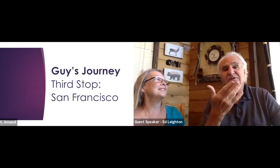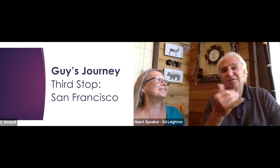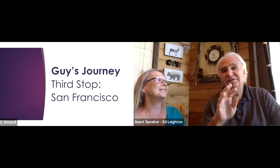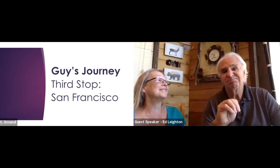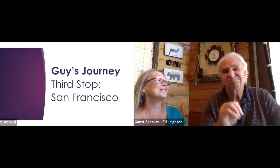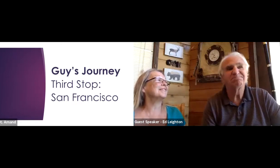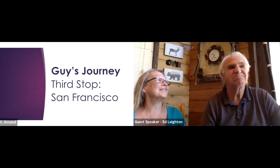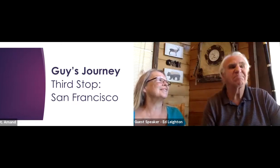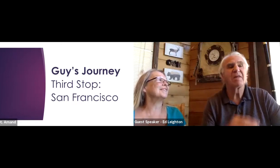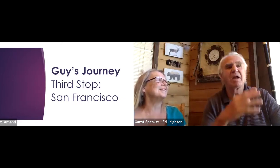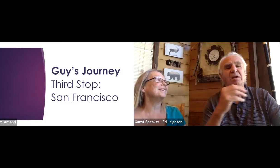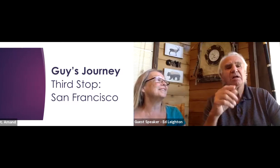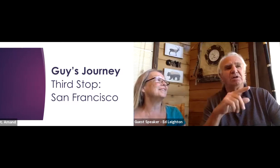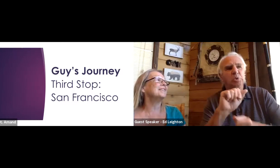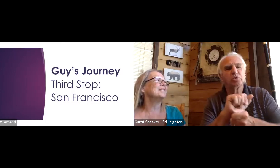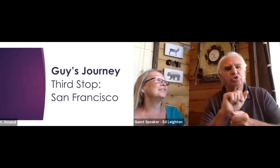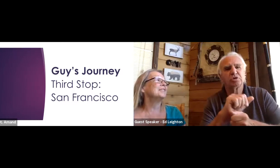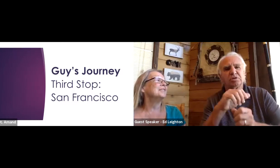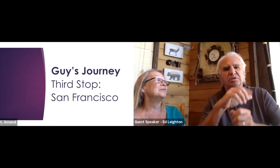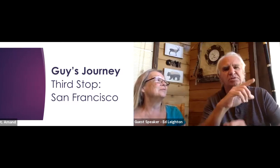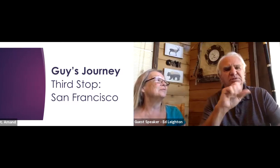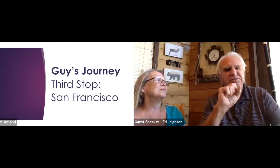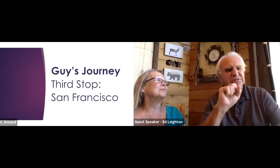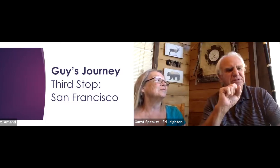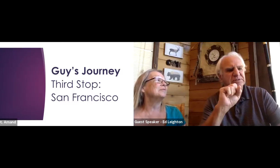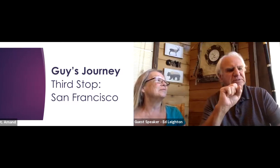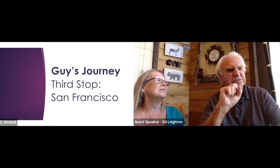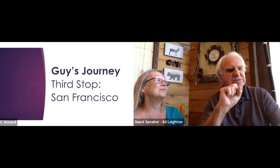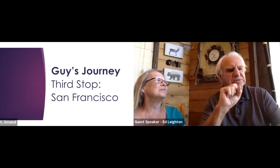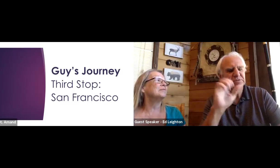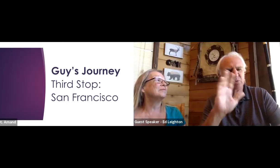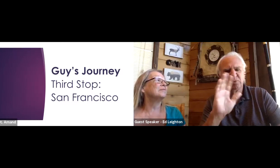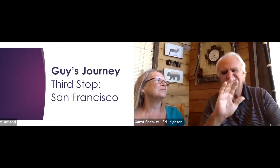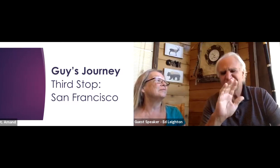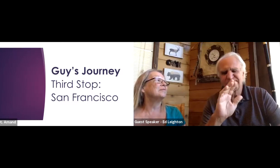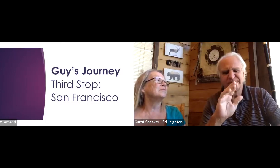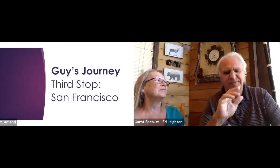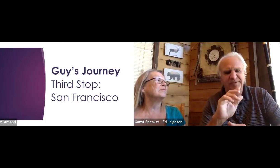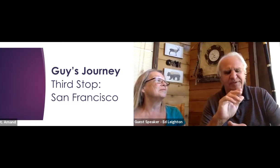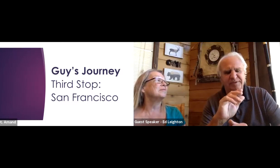when we renovated that, so he did so much work around the house, and we appreciate him for that, too.